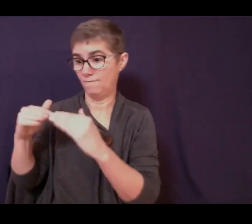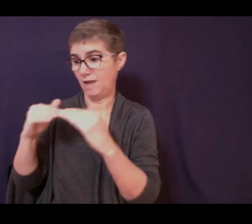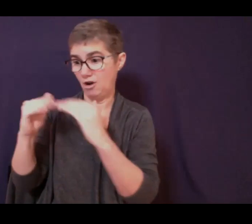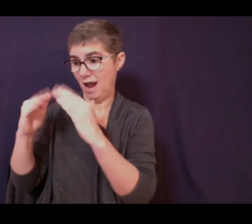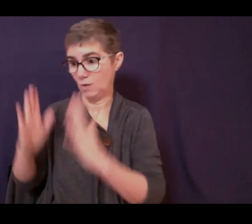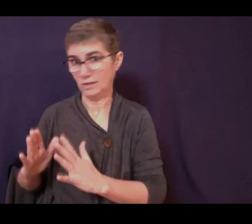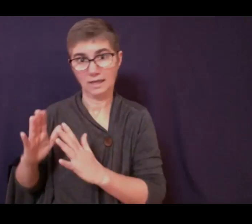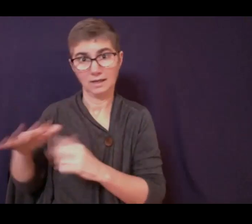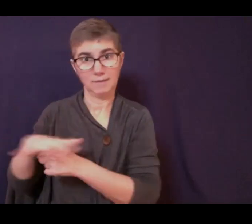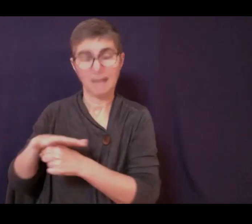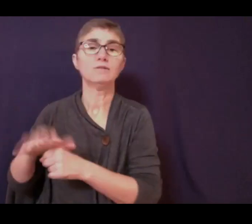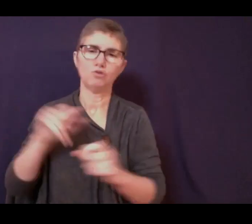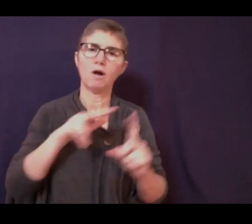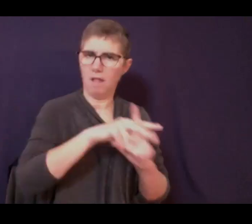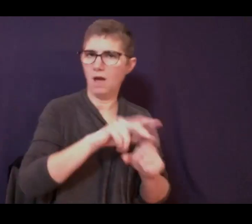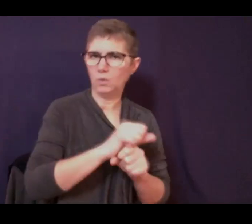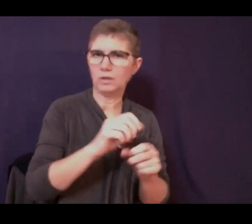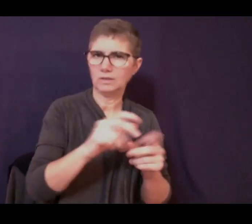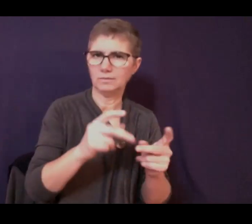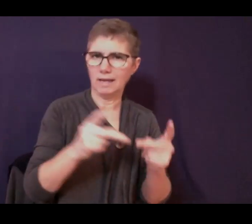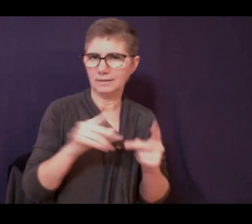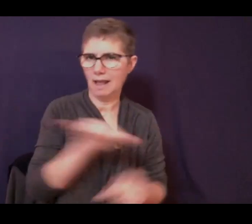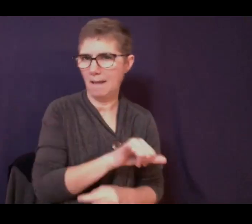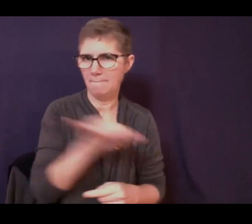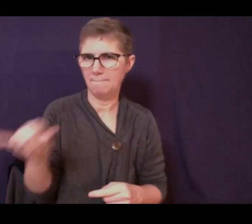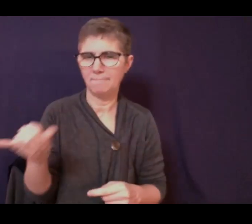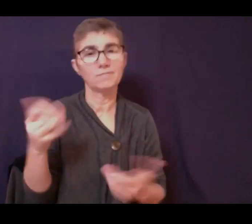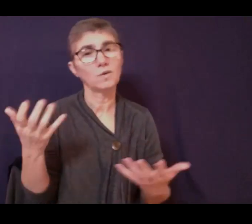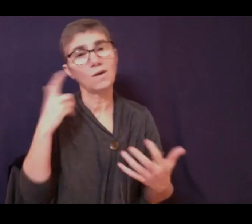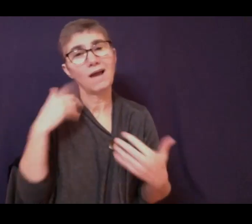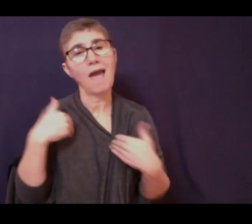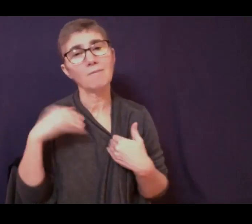of is um animals that are like farm animals have to be housed outdoors